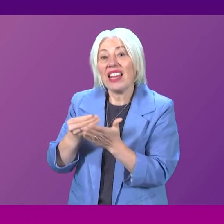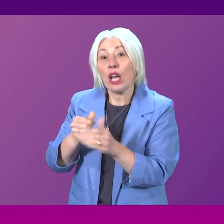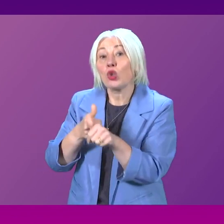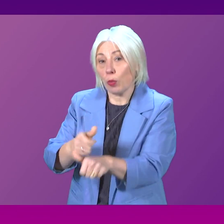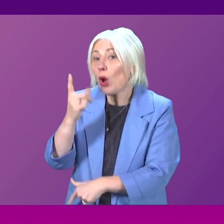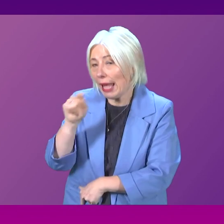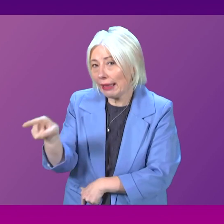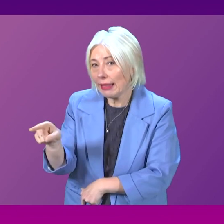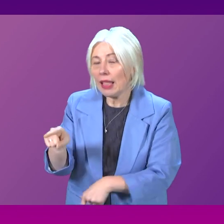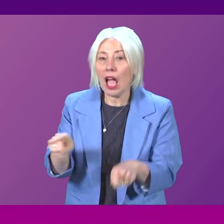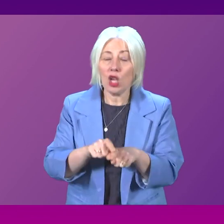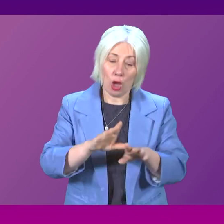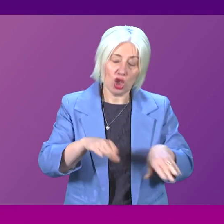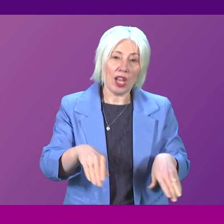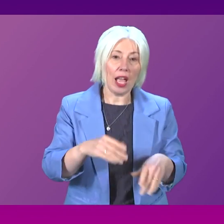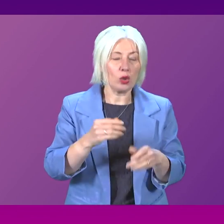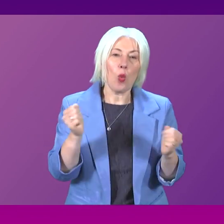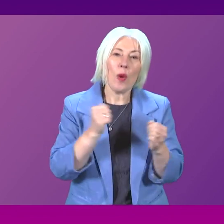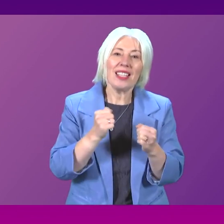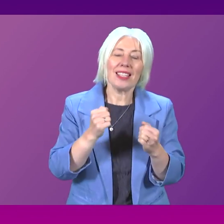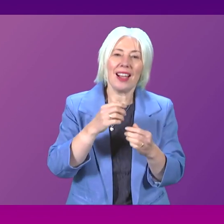We have also introduced child winter heating assistance, which is an annual payment to